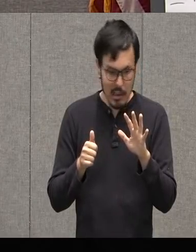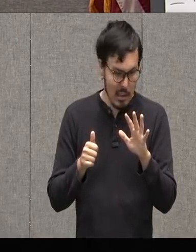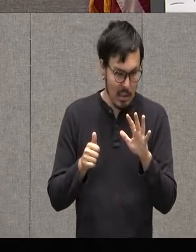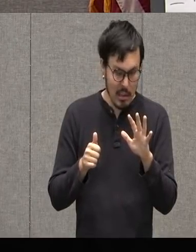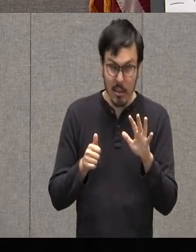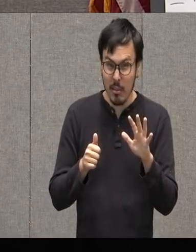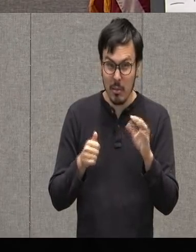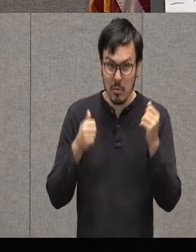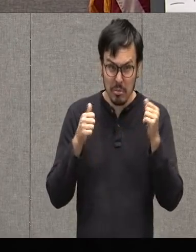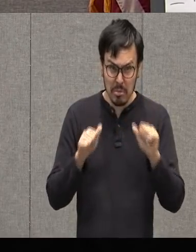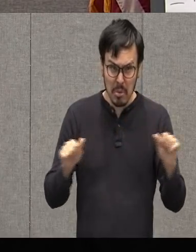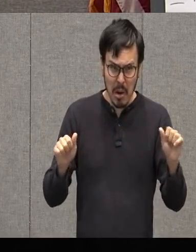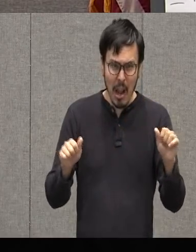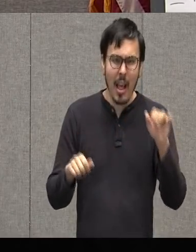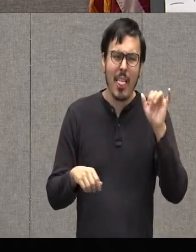What would that number sentence say?